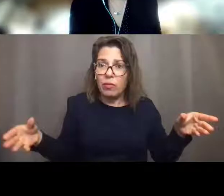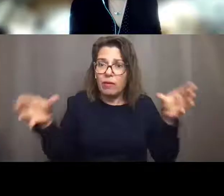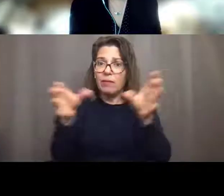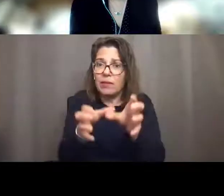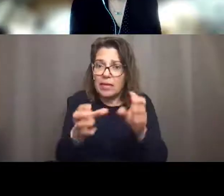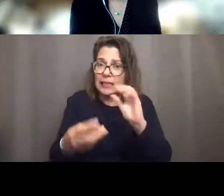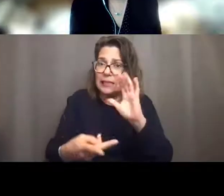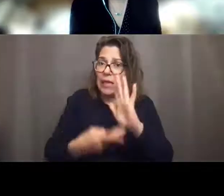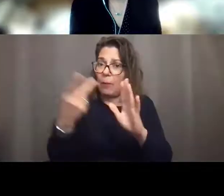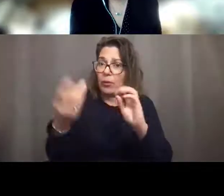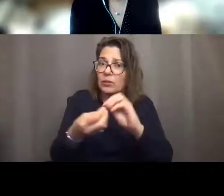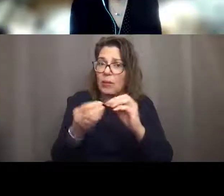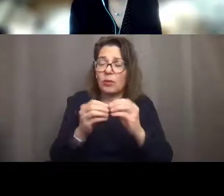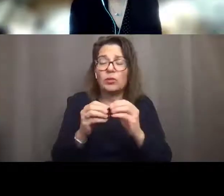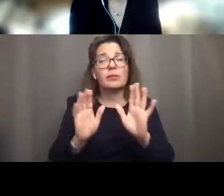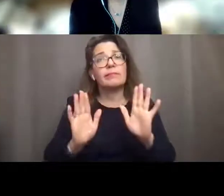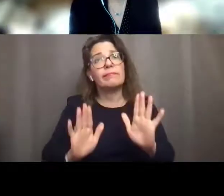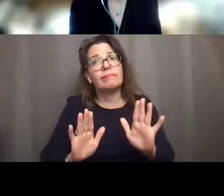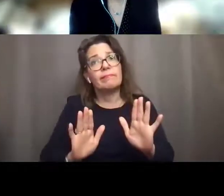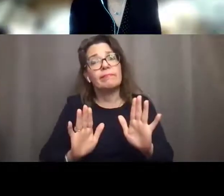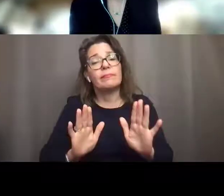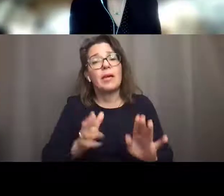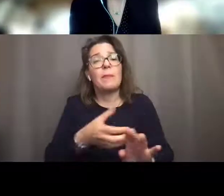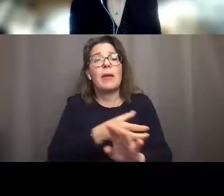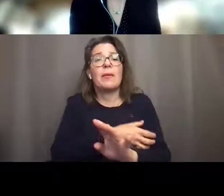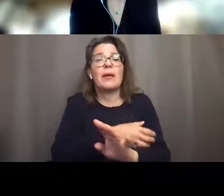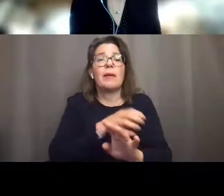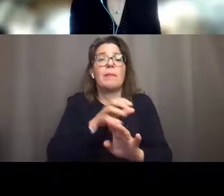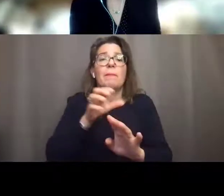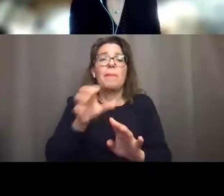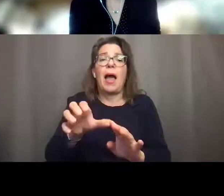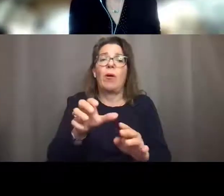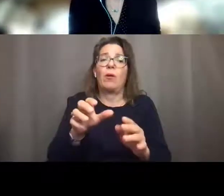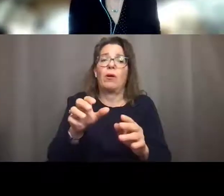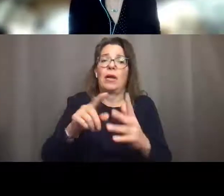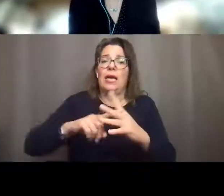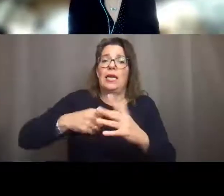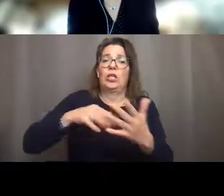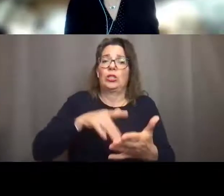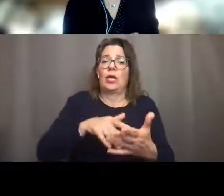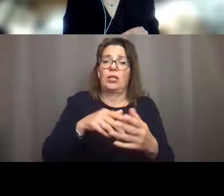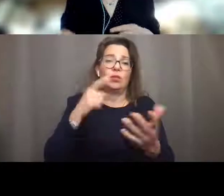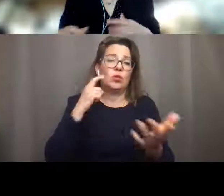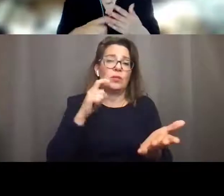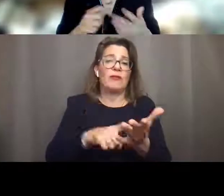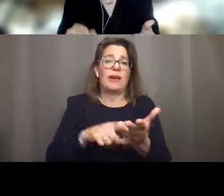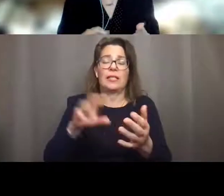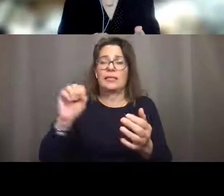So you may not need to power your initial study to detect sex differences because we're not … We don't want to make everyone start